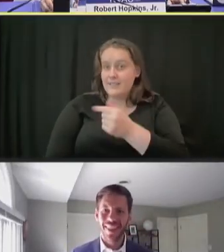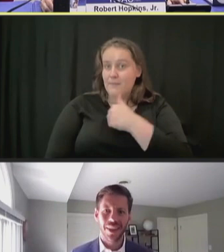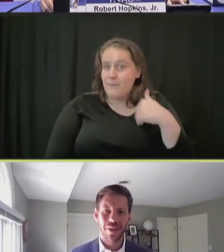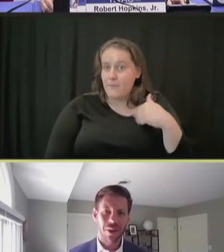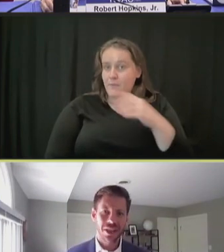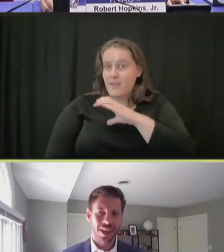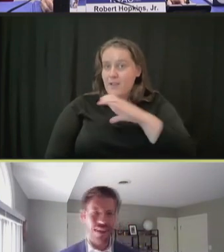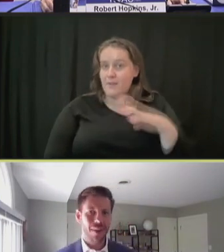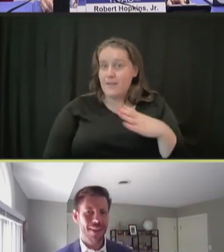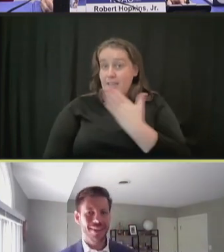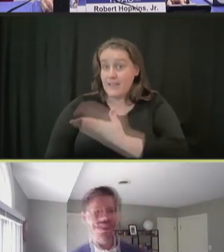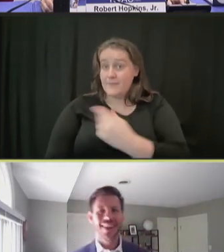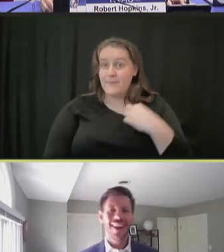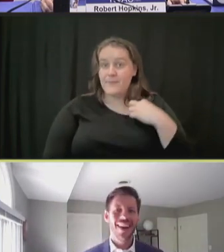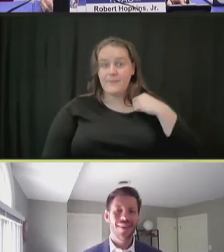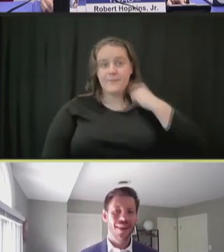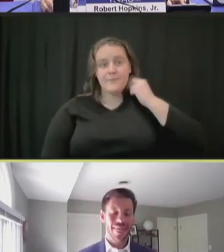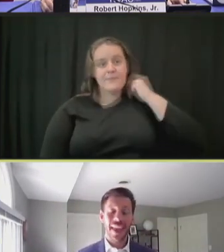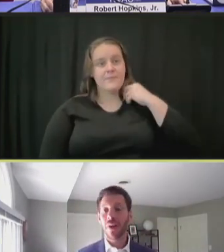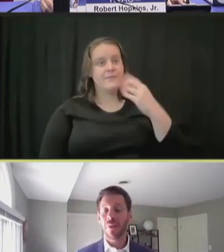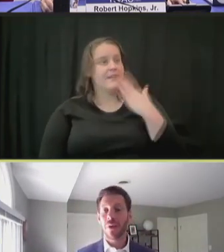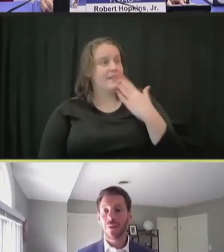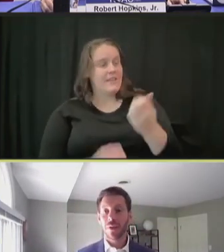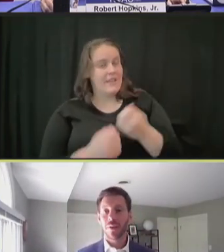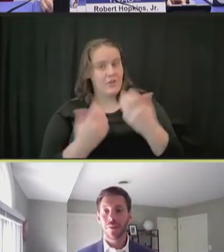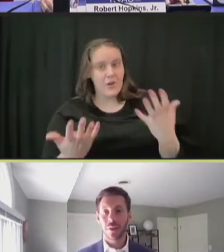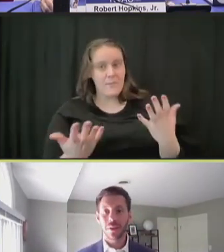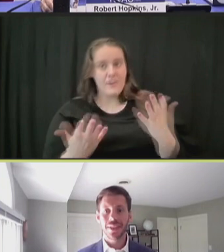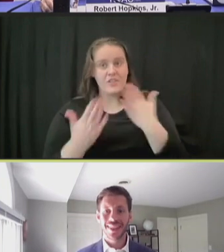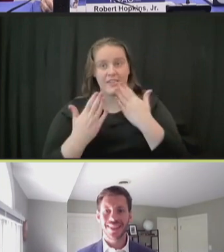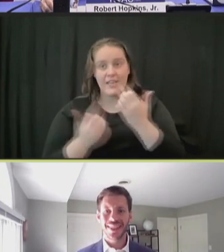Chris Regal: Thank you very much, Dr. Hopkins. And thank you everyone for listening to this